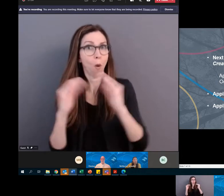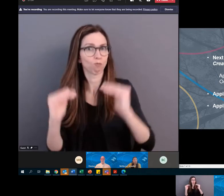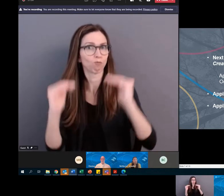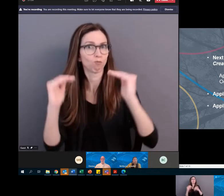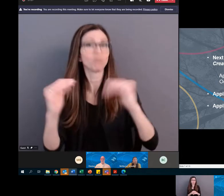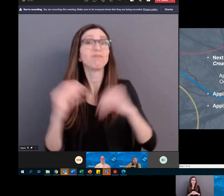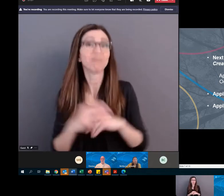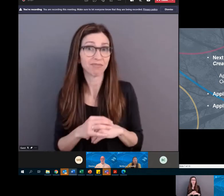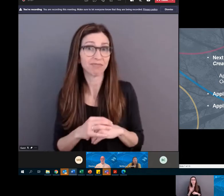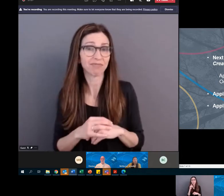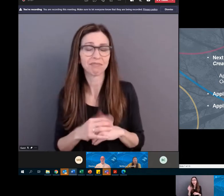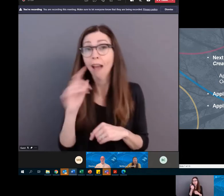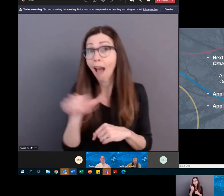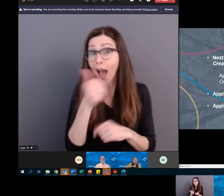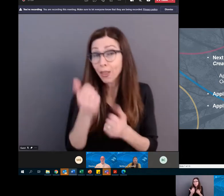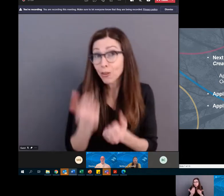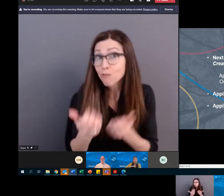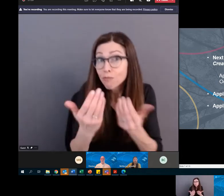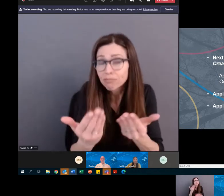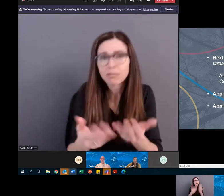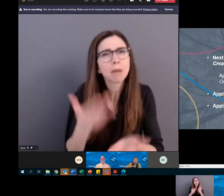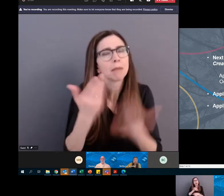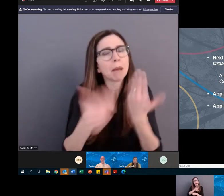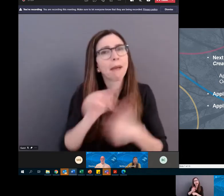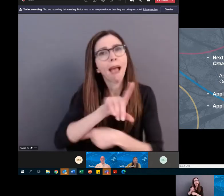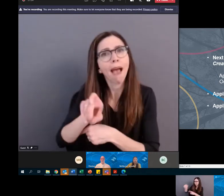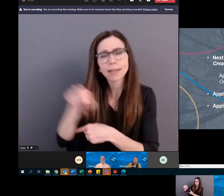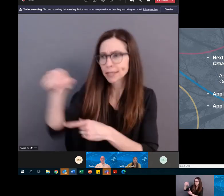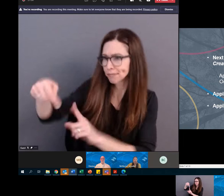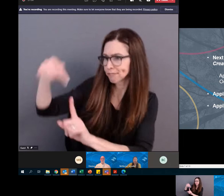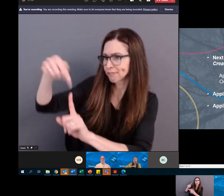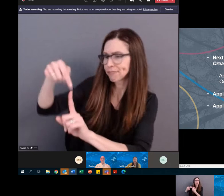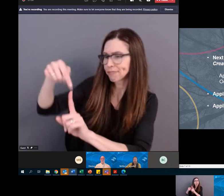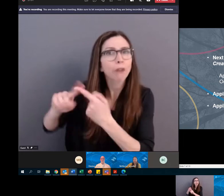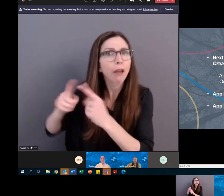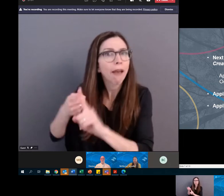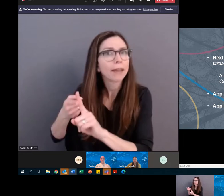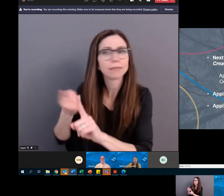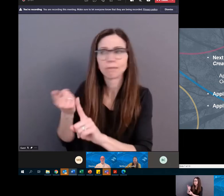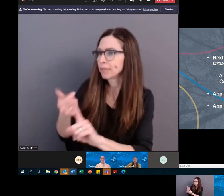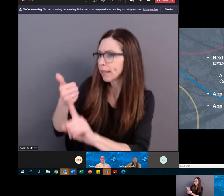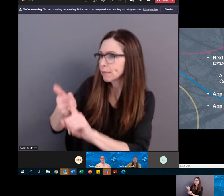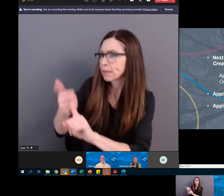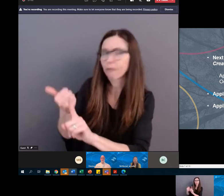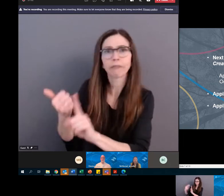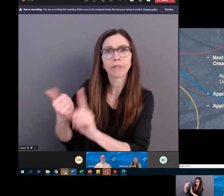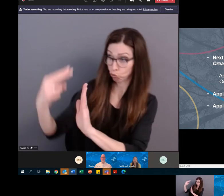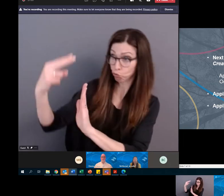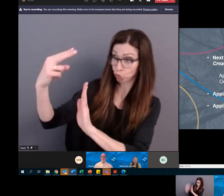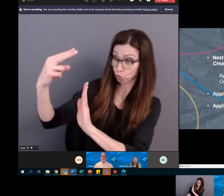application to read it and give you constructive criticism, or sometimes I